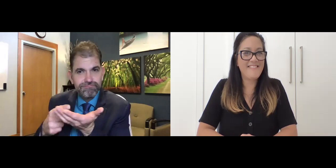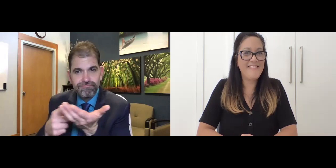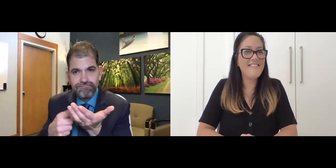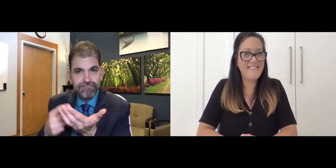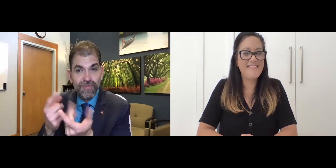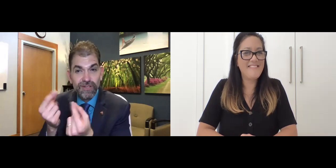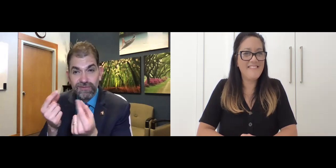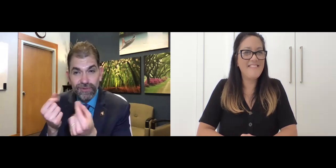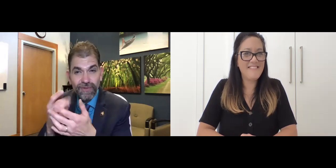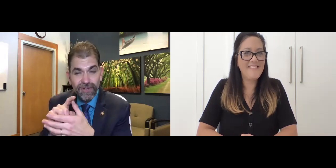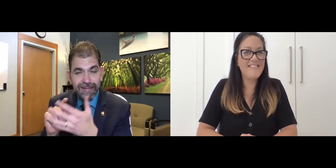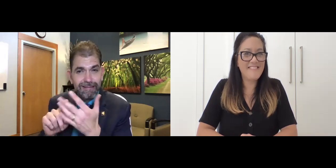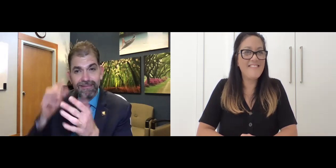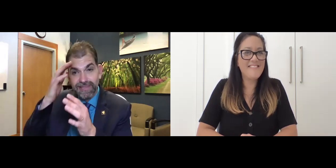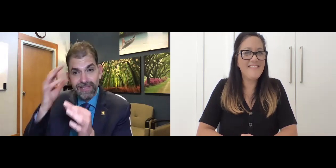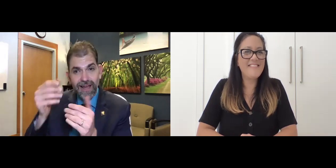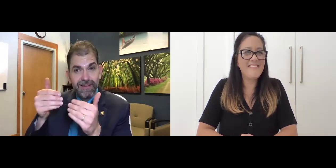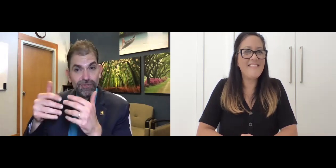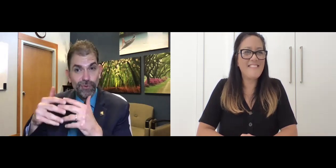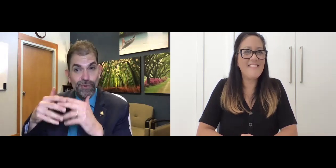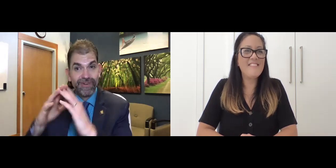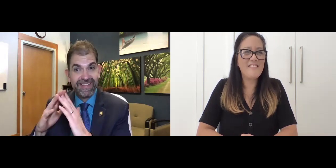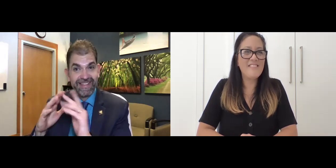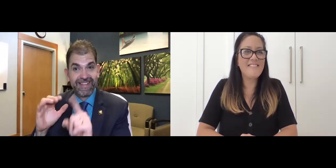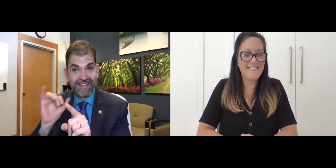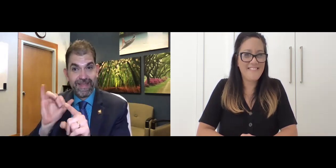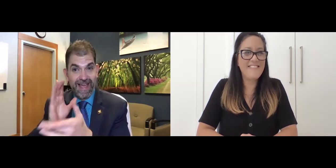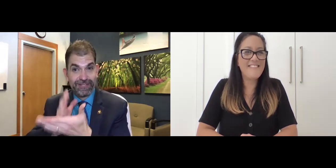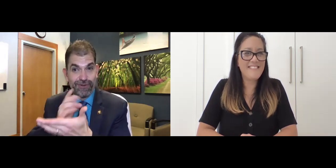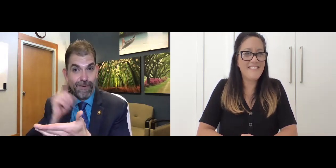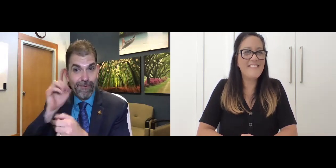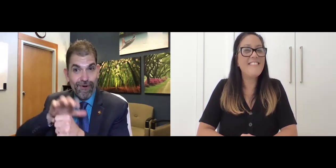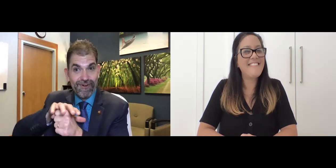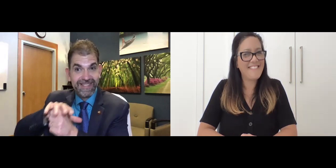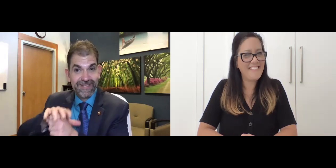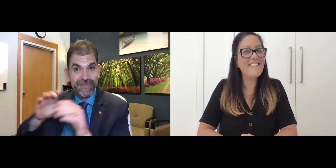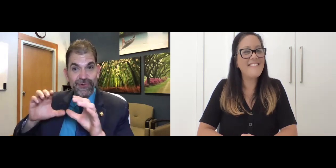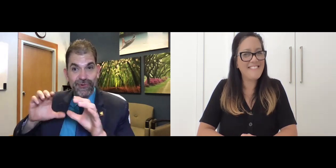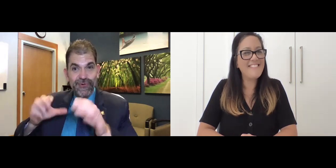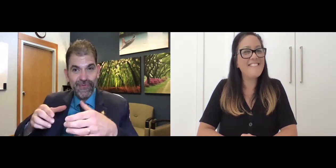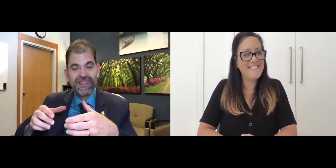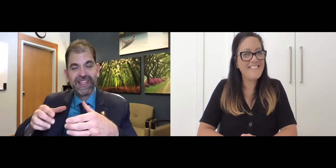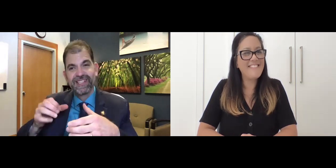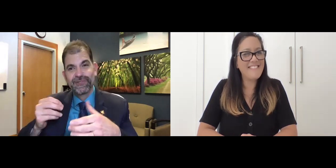and we talked about this issue, what can we possibly do about it. We decided to set up the support group,